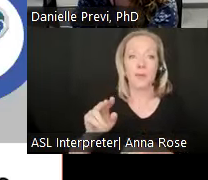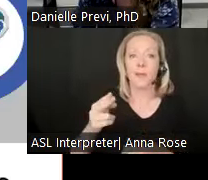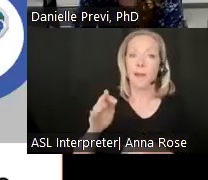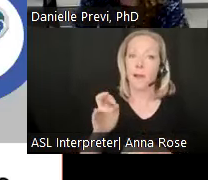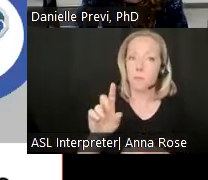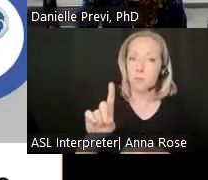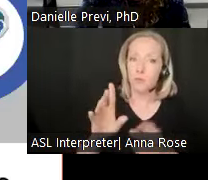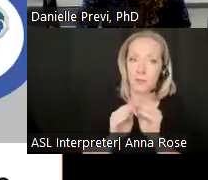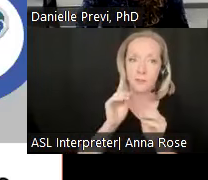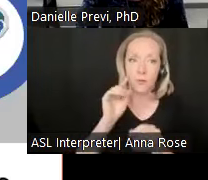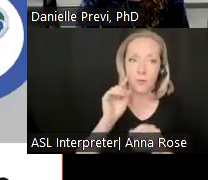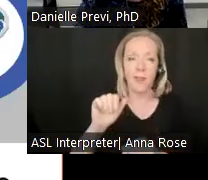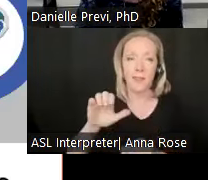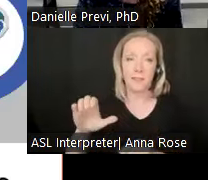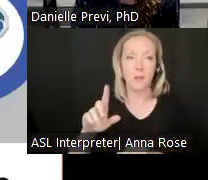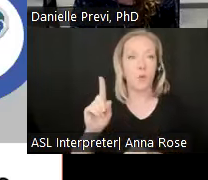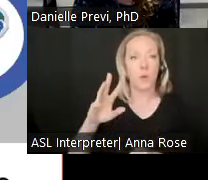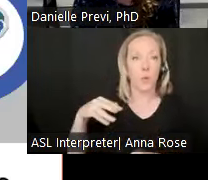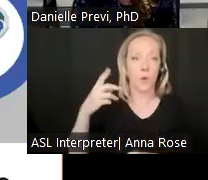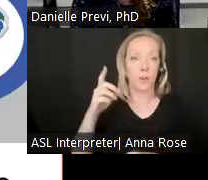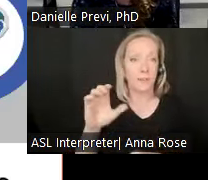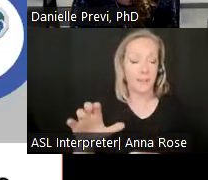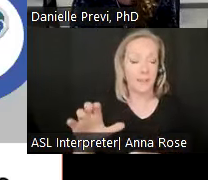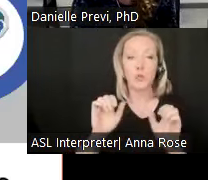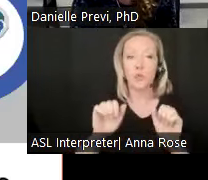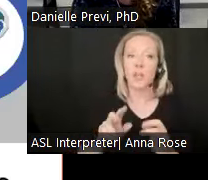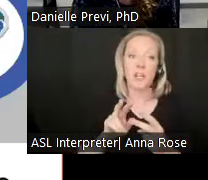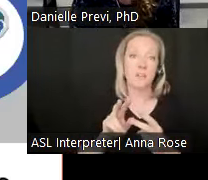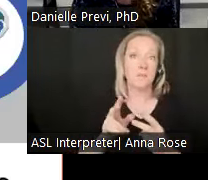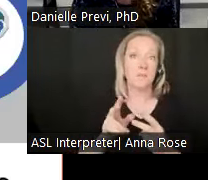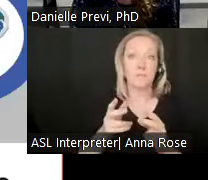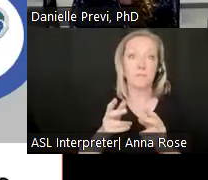DC. Even if you don't attend in person, all registrants get access to conference talks